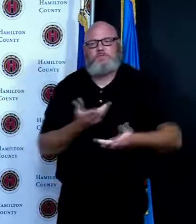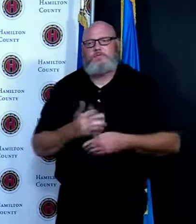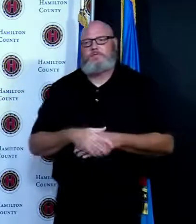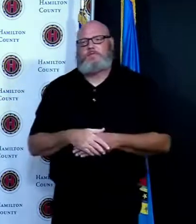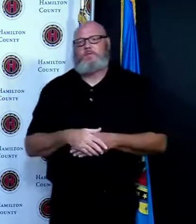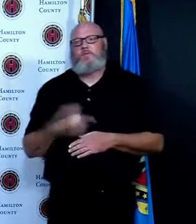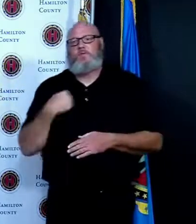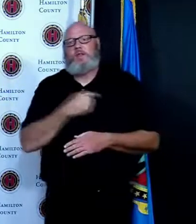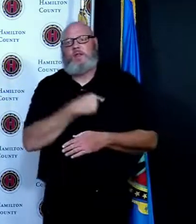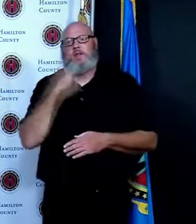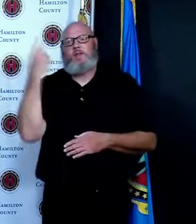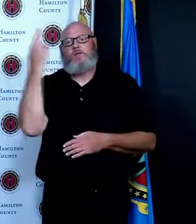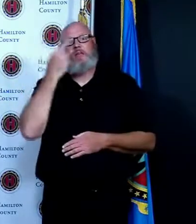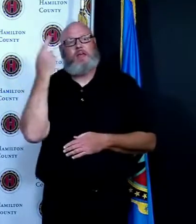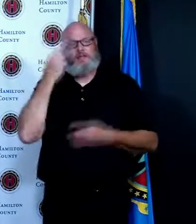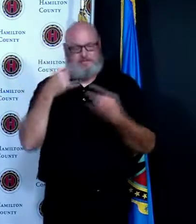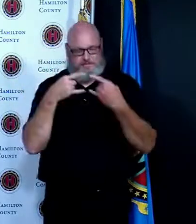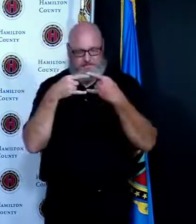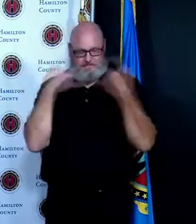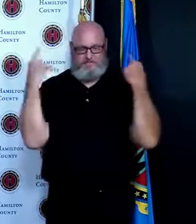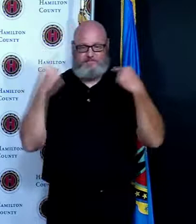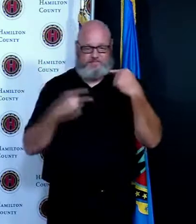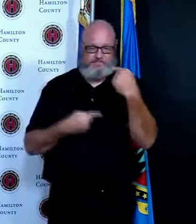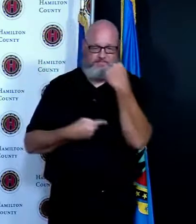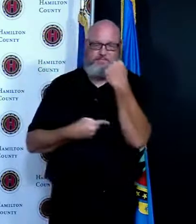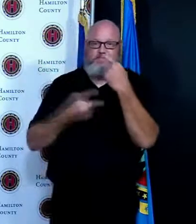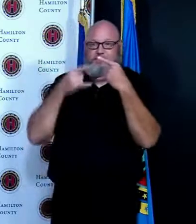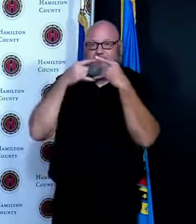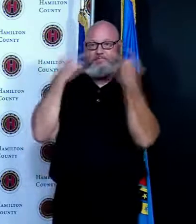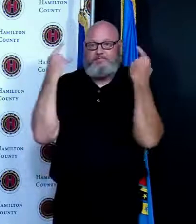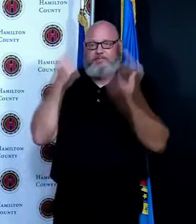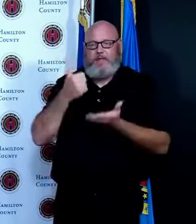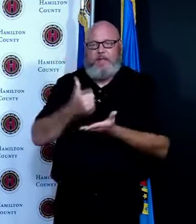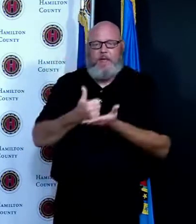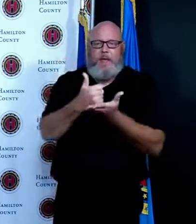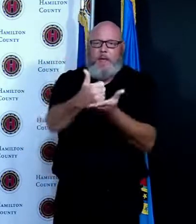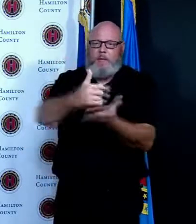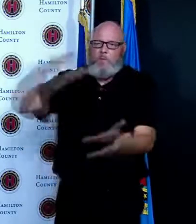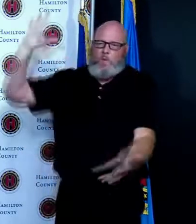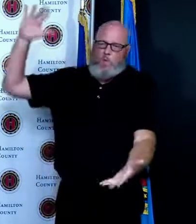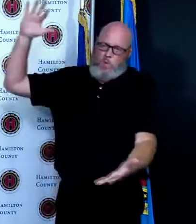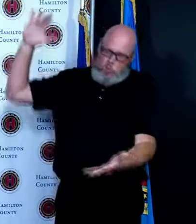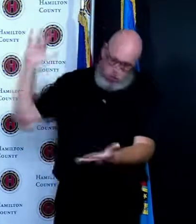still in place that also flattened the curve and so I think that the hope is that we don't have to